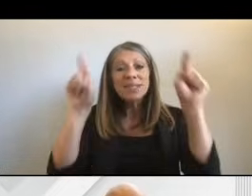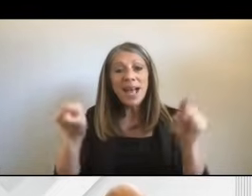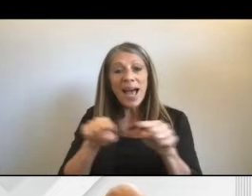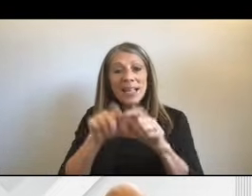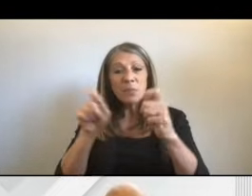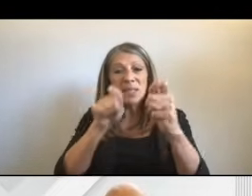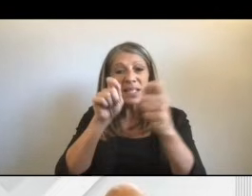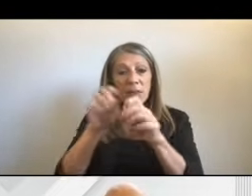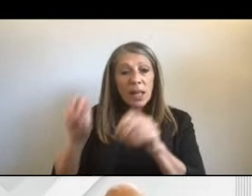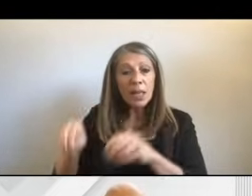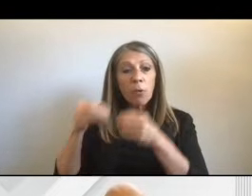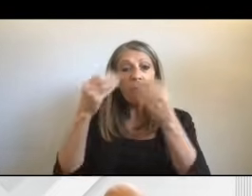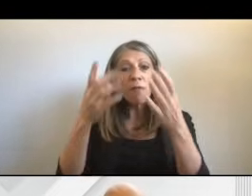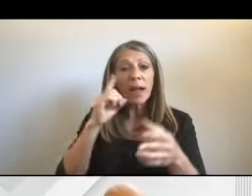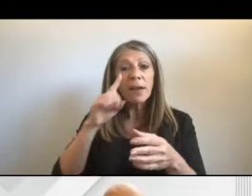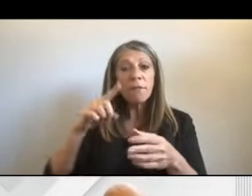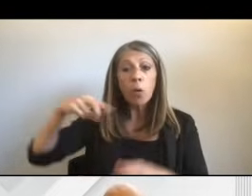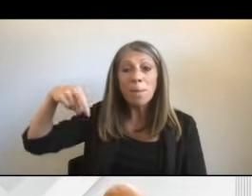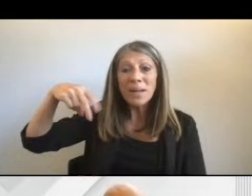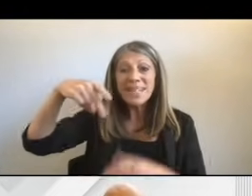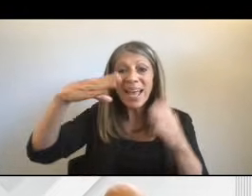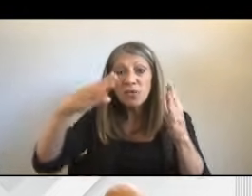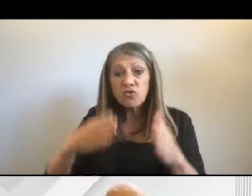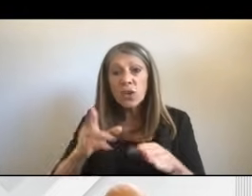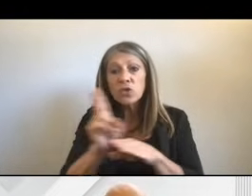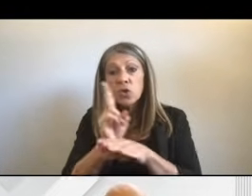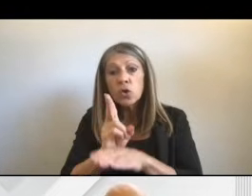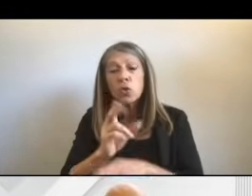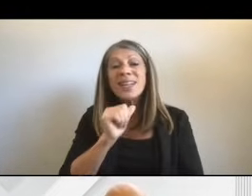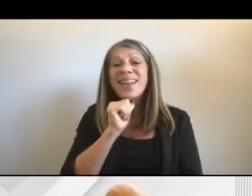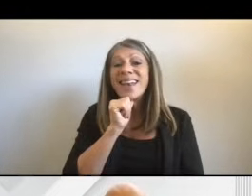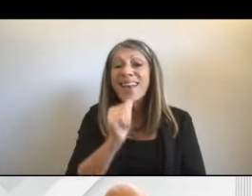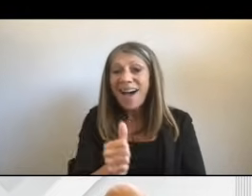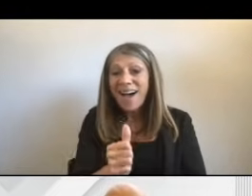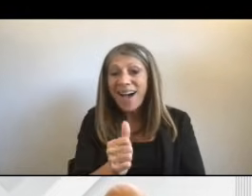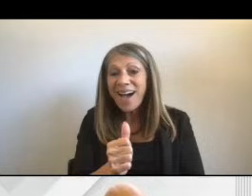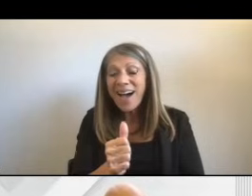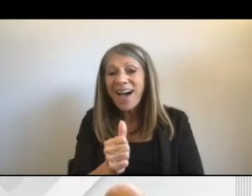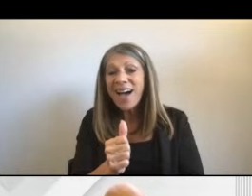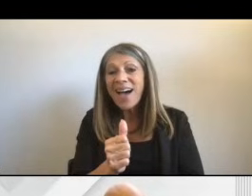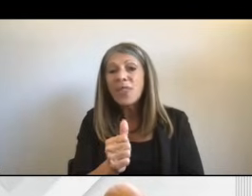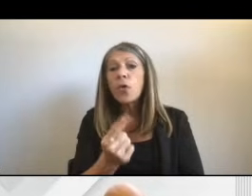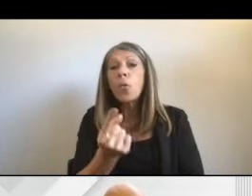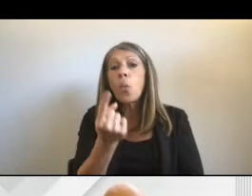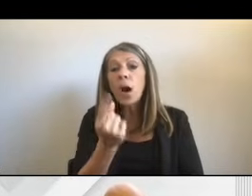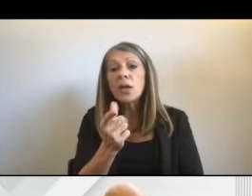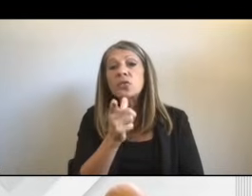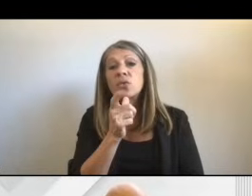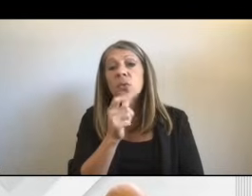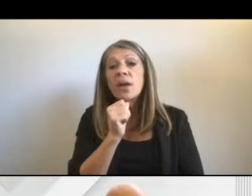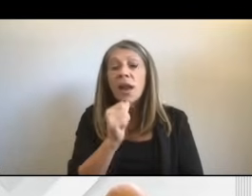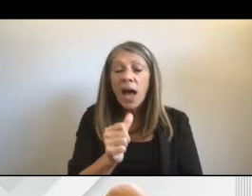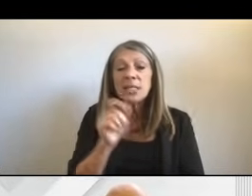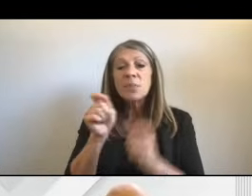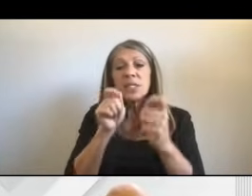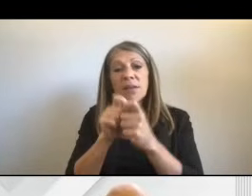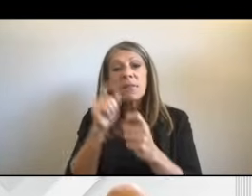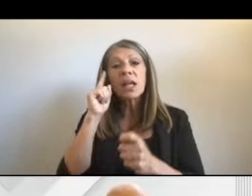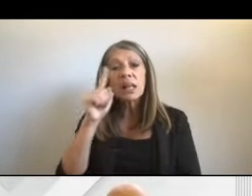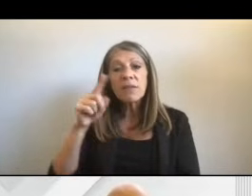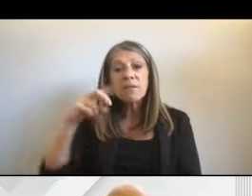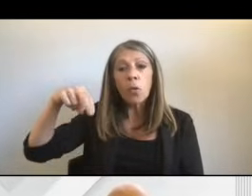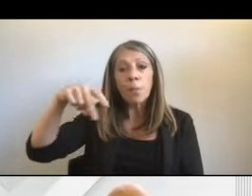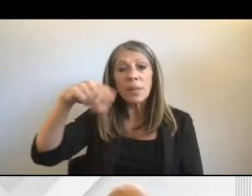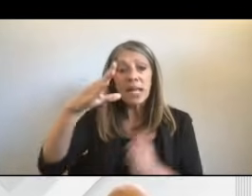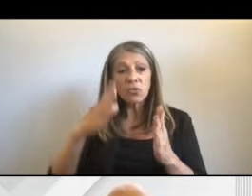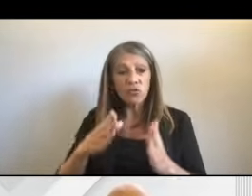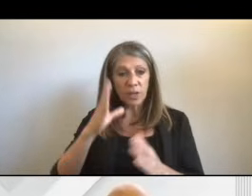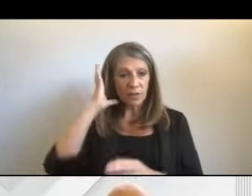provided for pedestrians to use - not the ones that are not specifically for pedestrians. Character